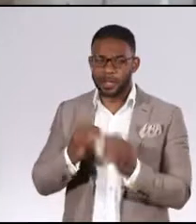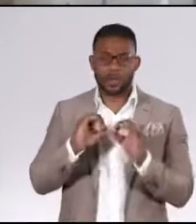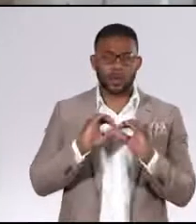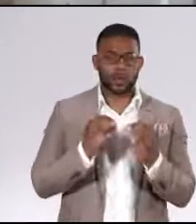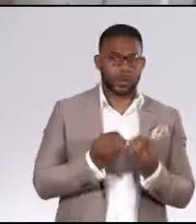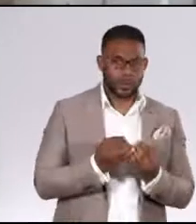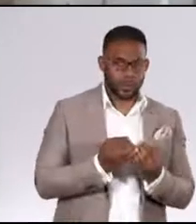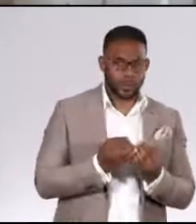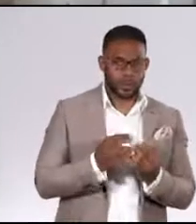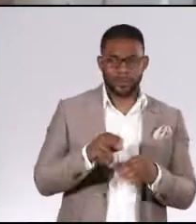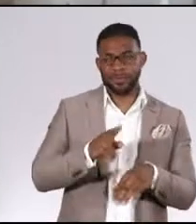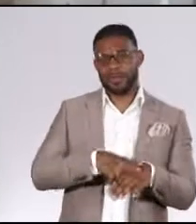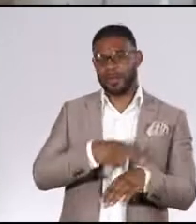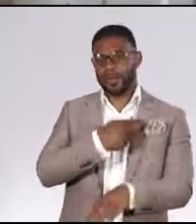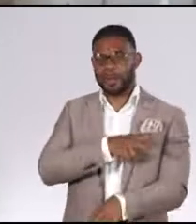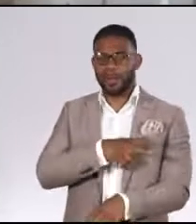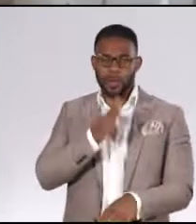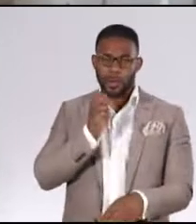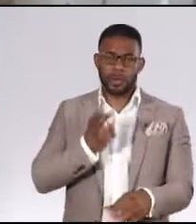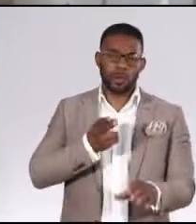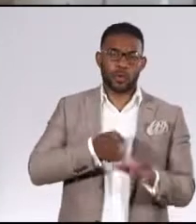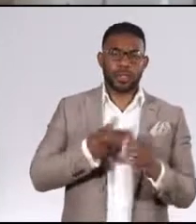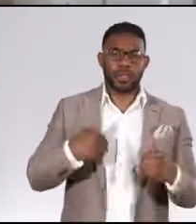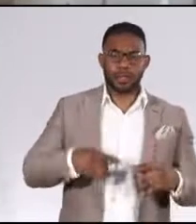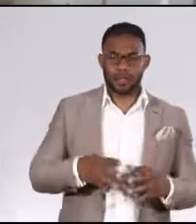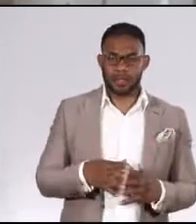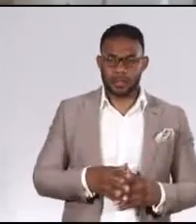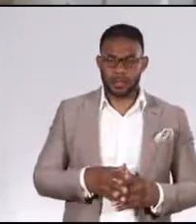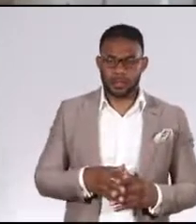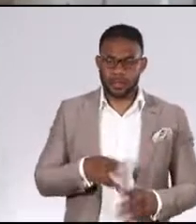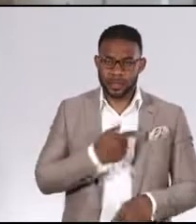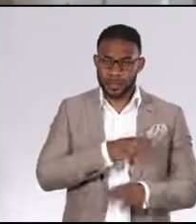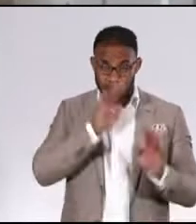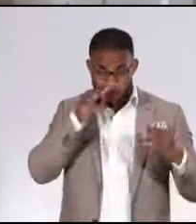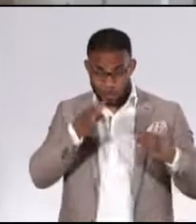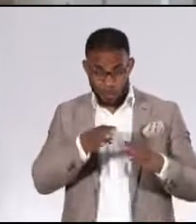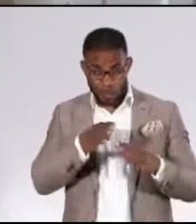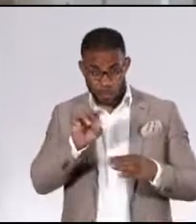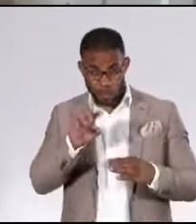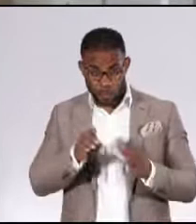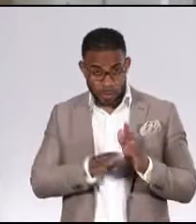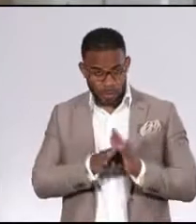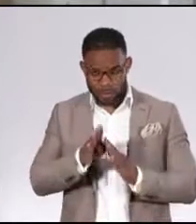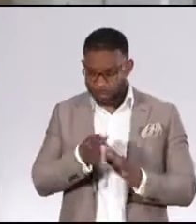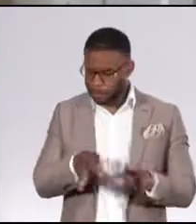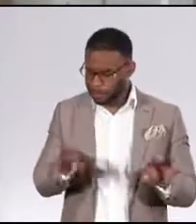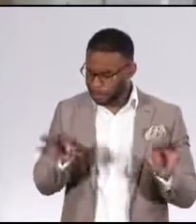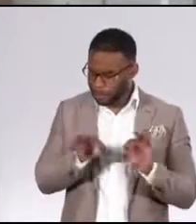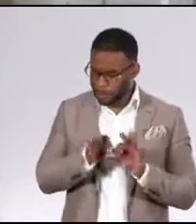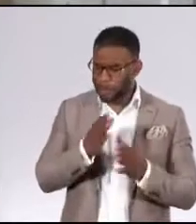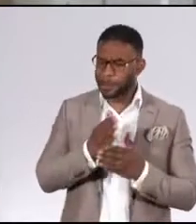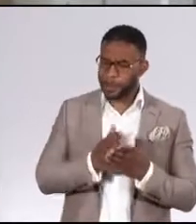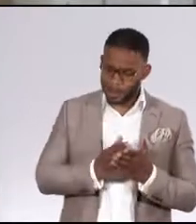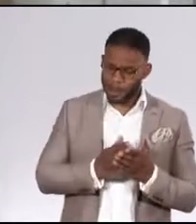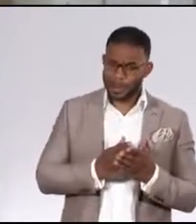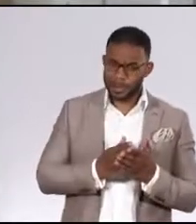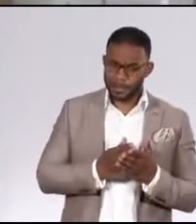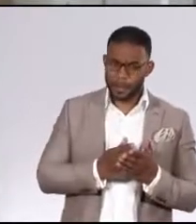and of course the patients who are joining us, patient focused drug development is such a critical element of developing